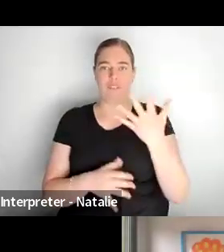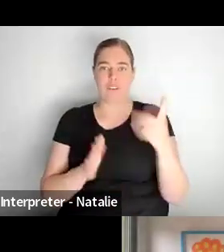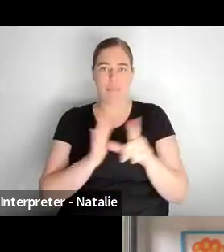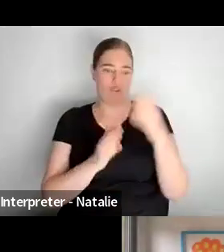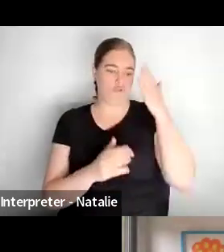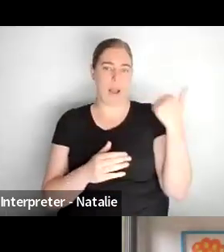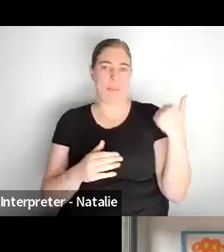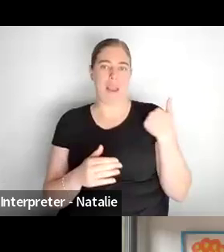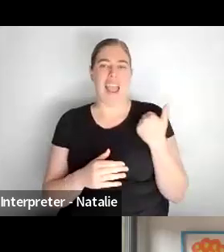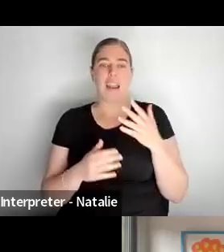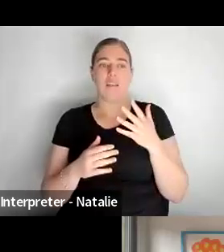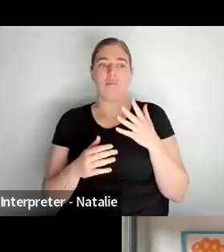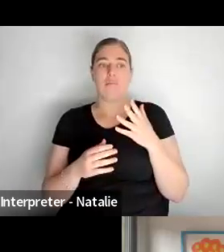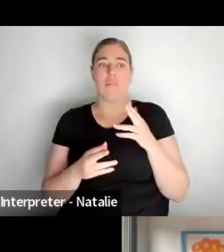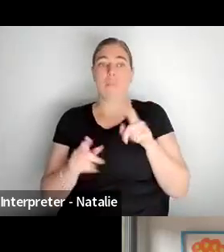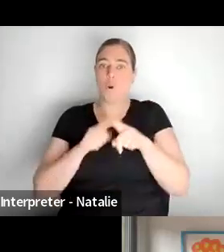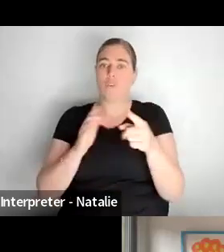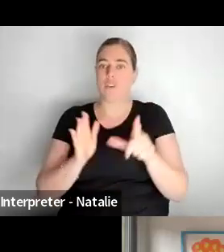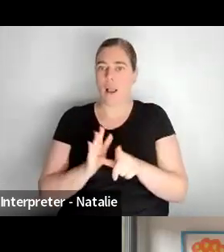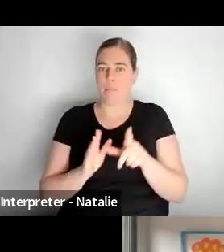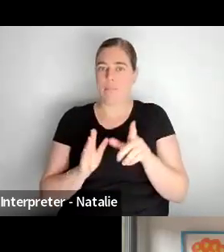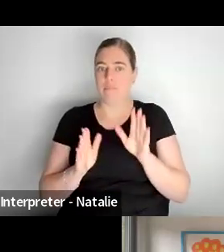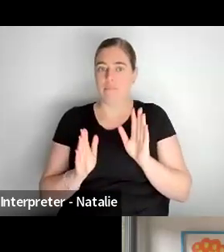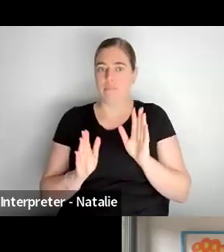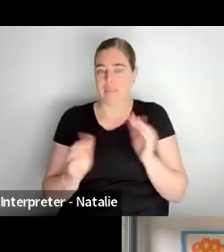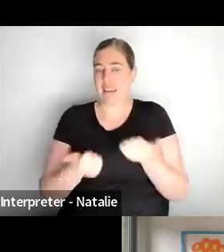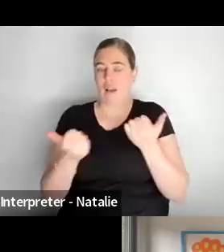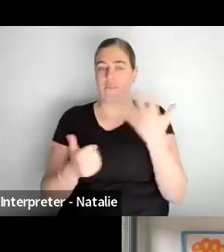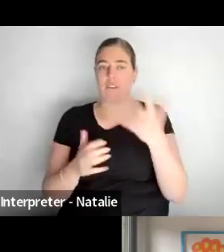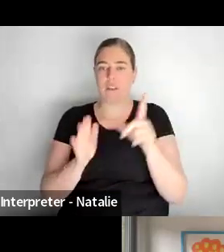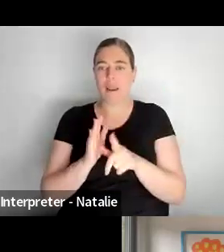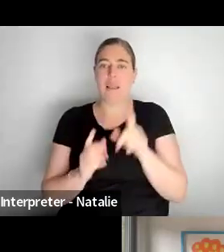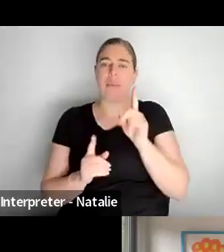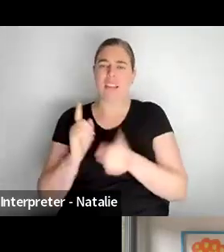but I guess for the applications that come with multiple letters, do like to read everything